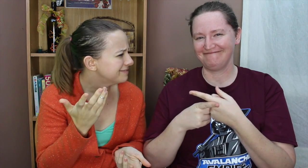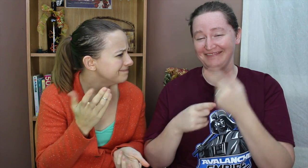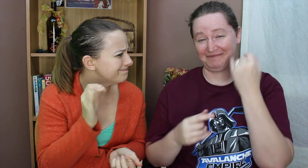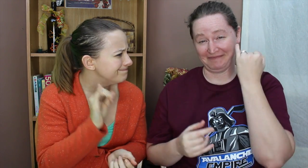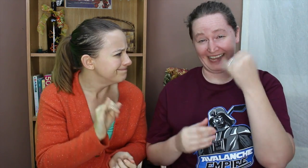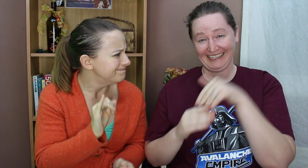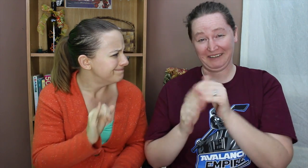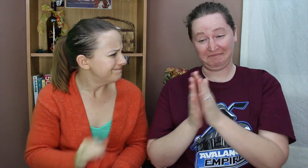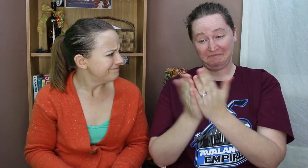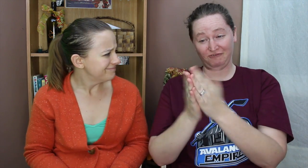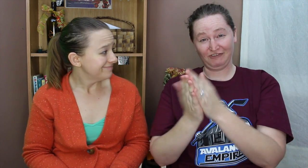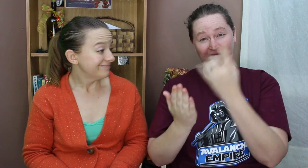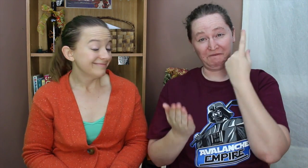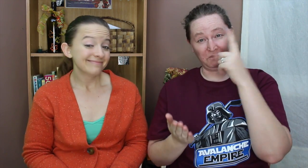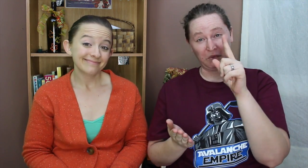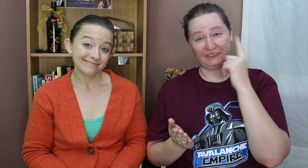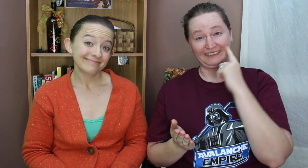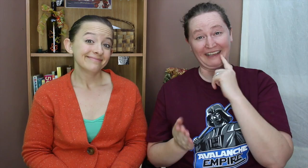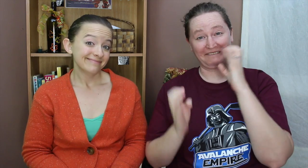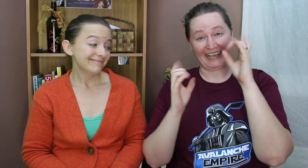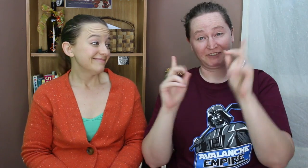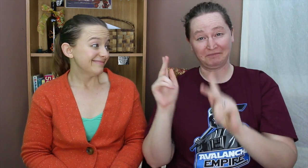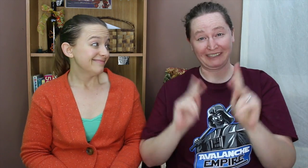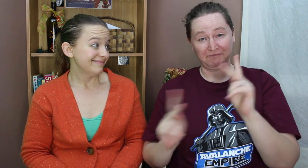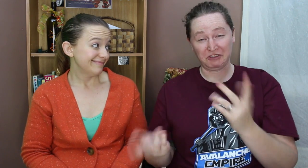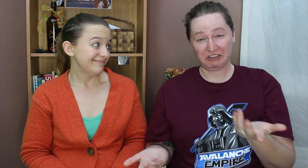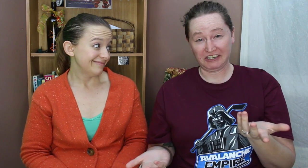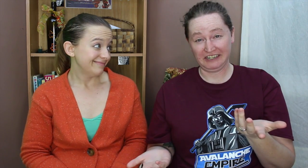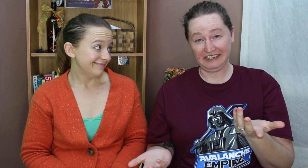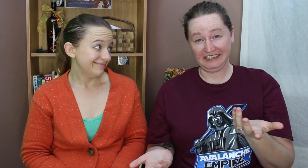nothing. [Jenna] I mean imagine that's in a book for teachers who